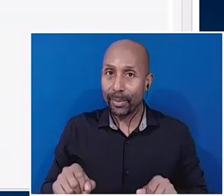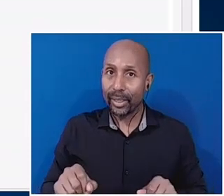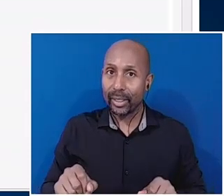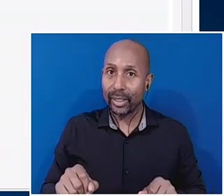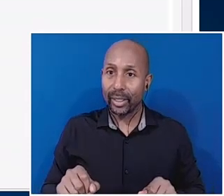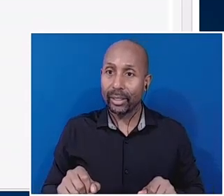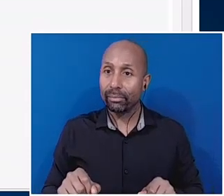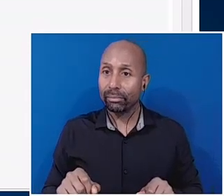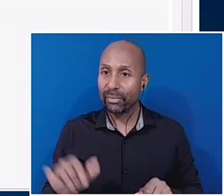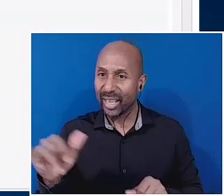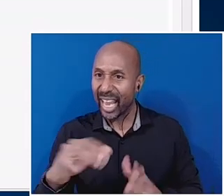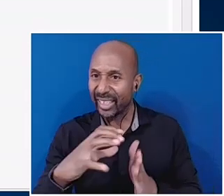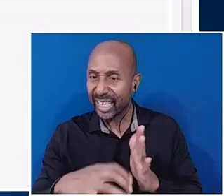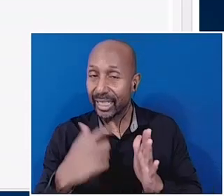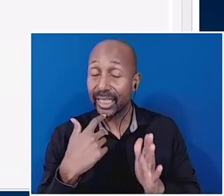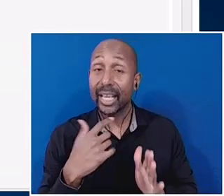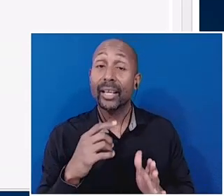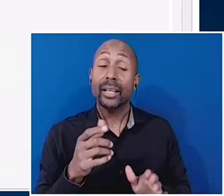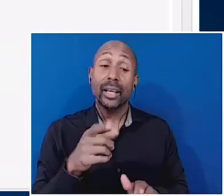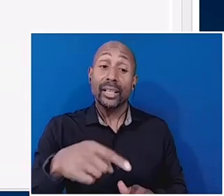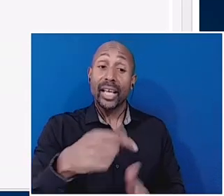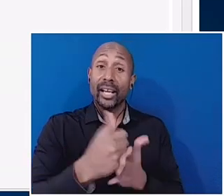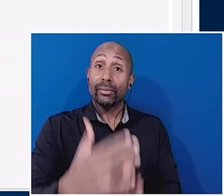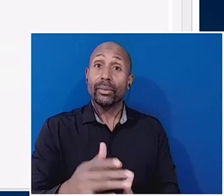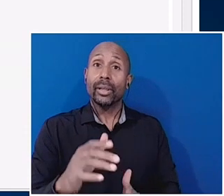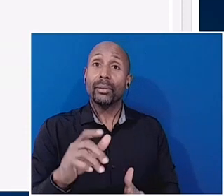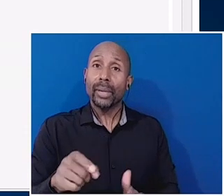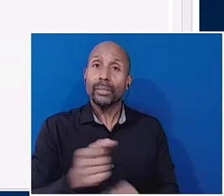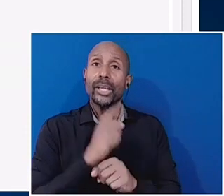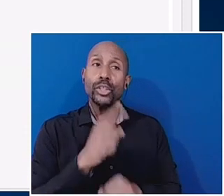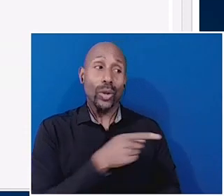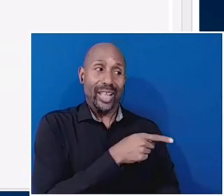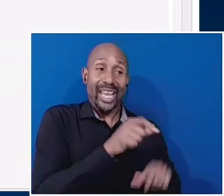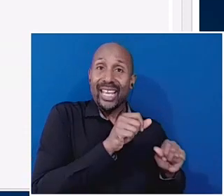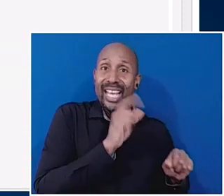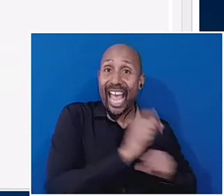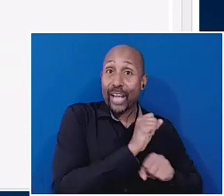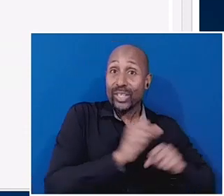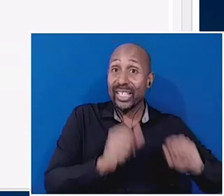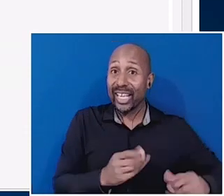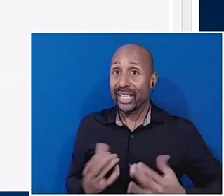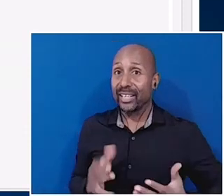I mean, the program is still responsible to ensure those things happen.